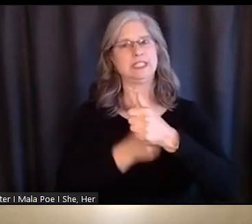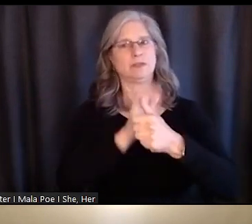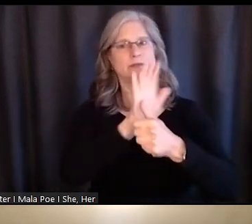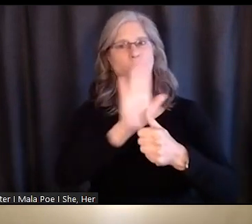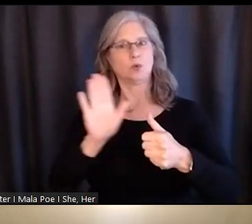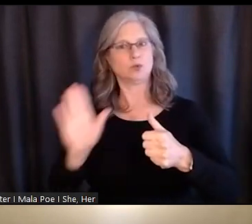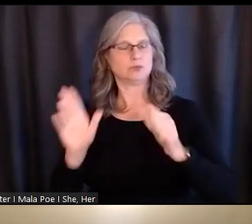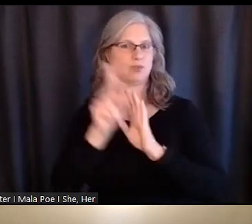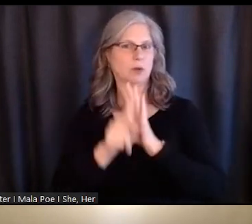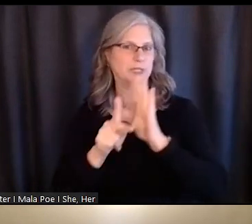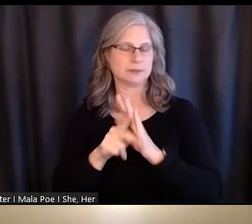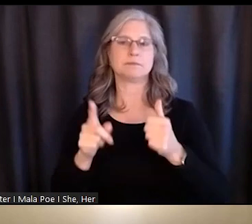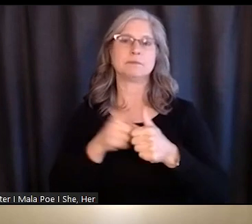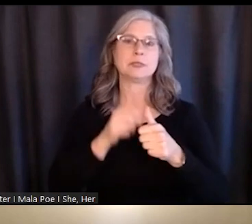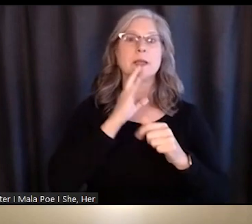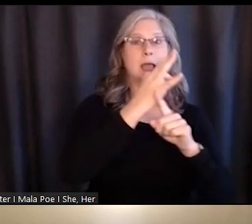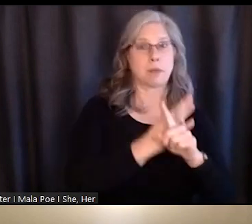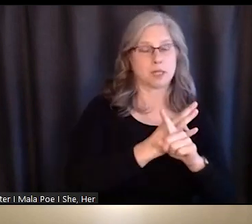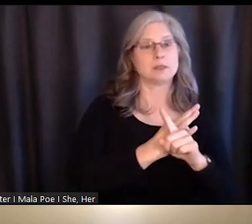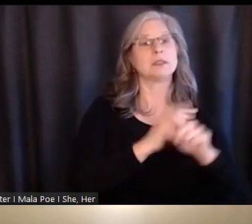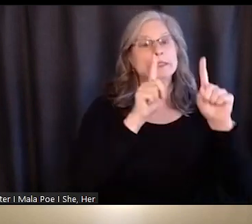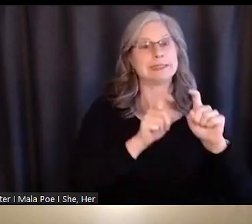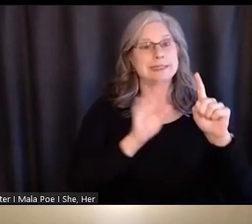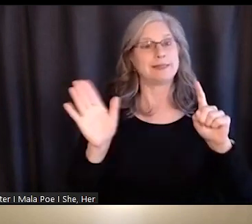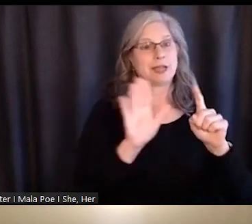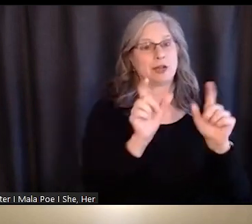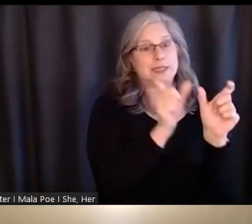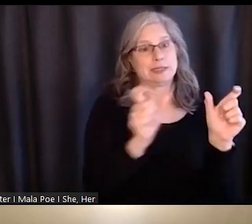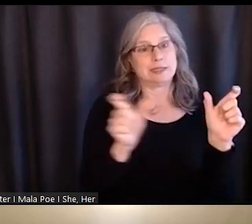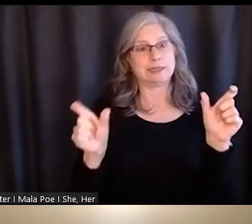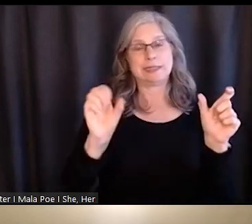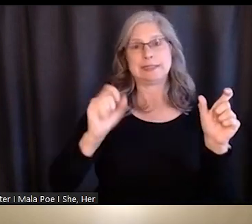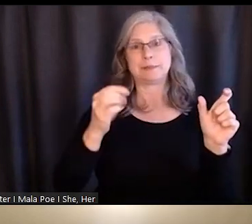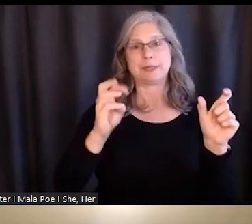So for instance, at nine months we tested the segmentation from running speech, which I'll talk about in a moment.